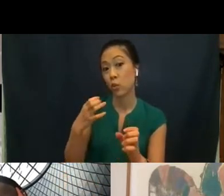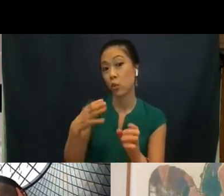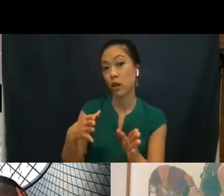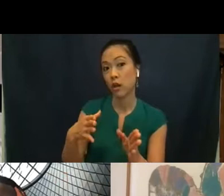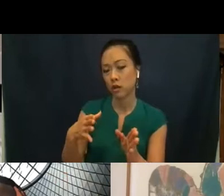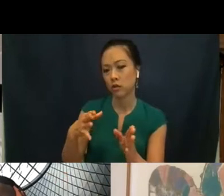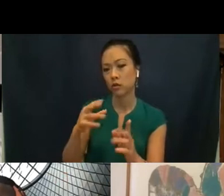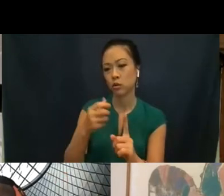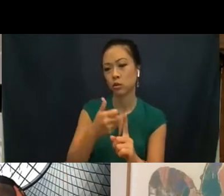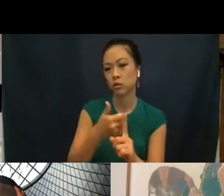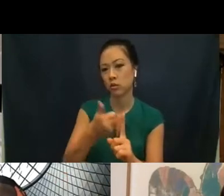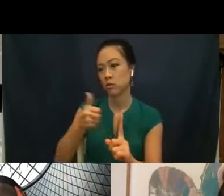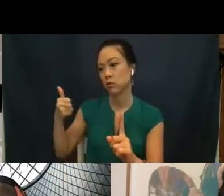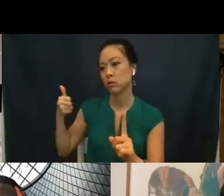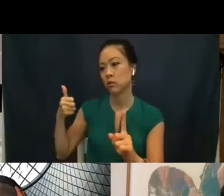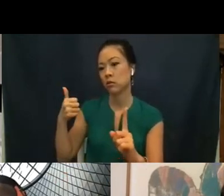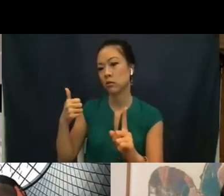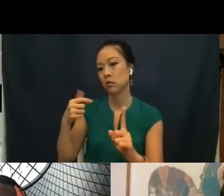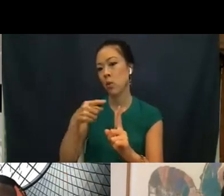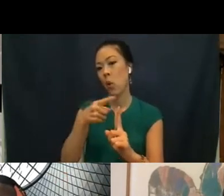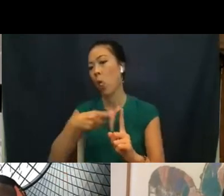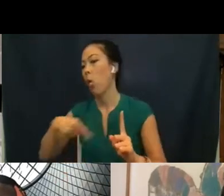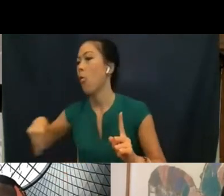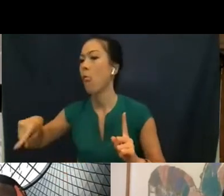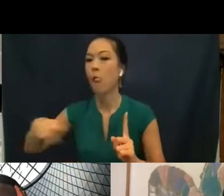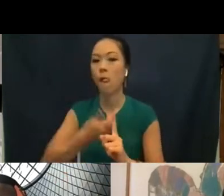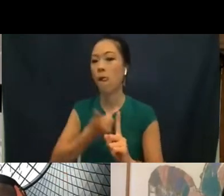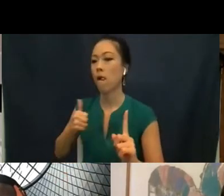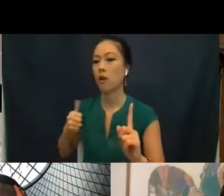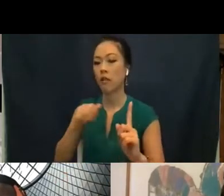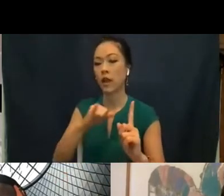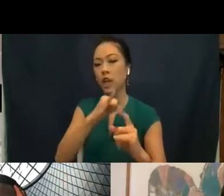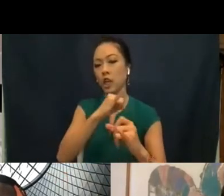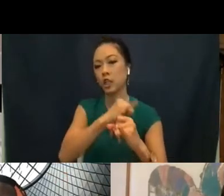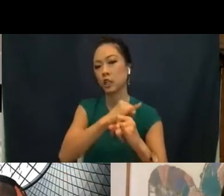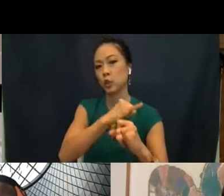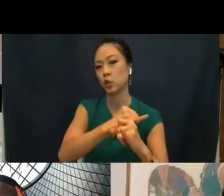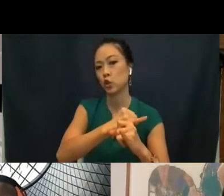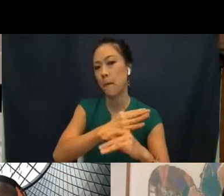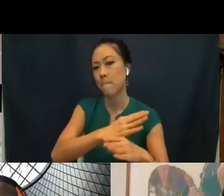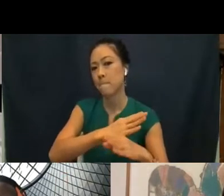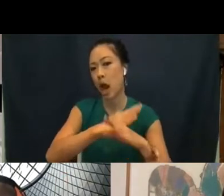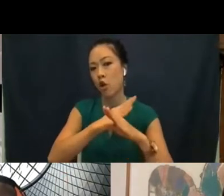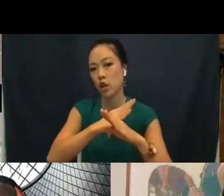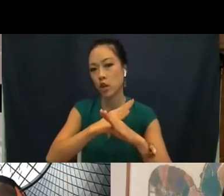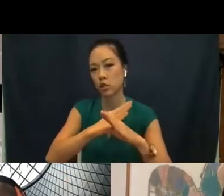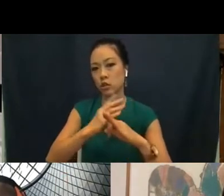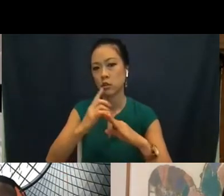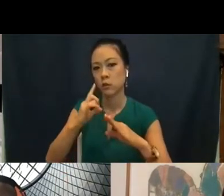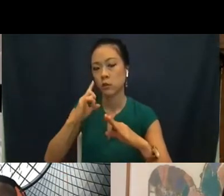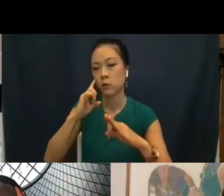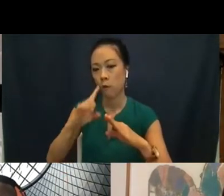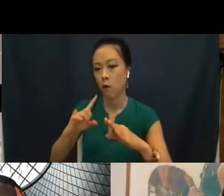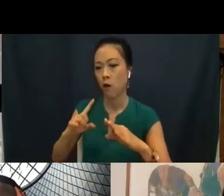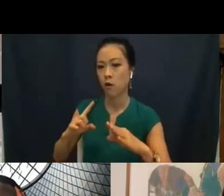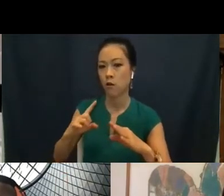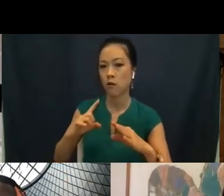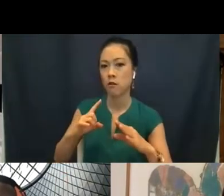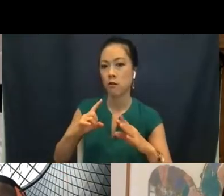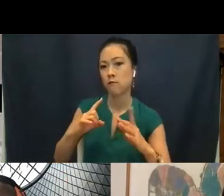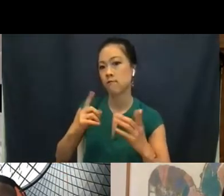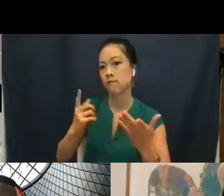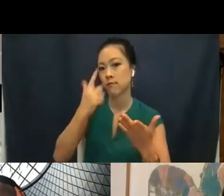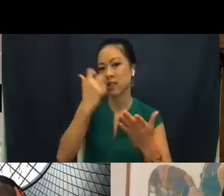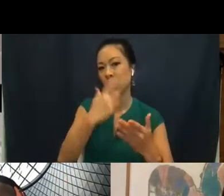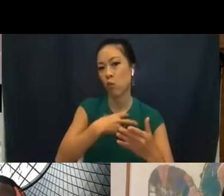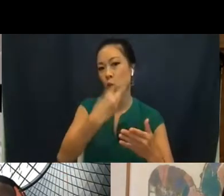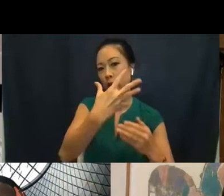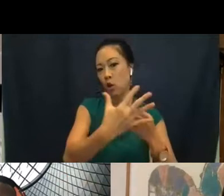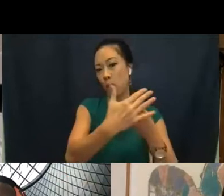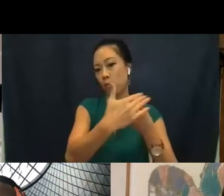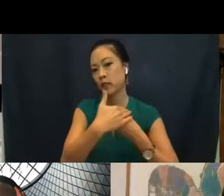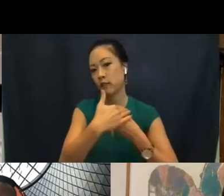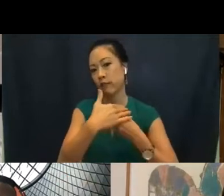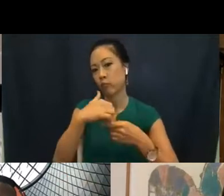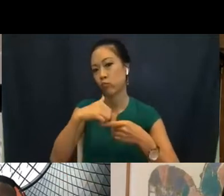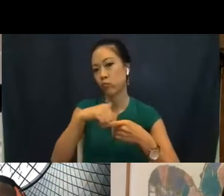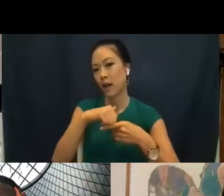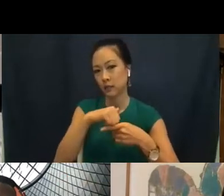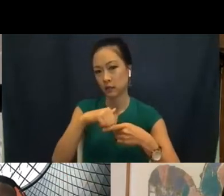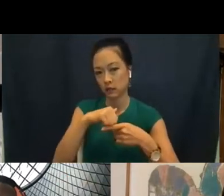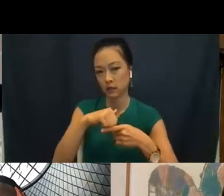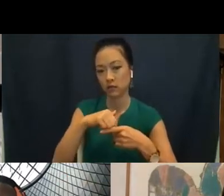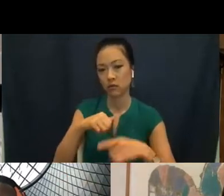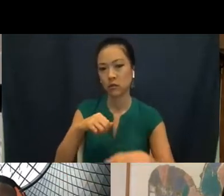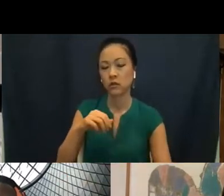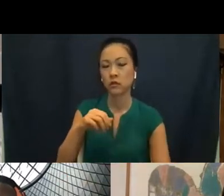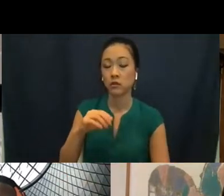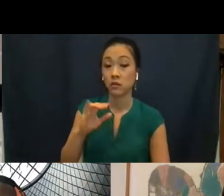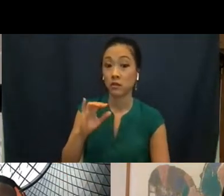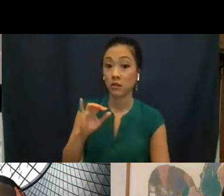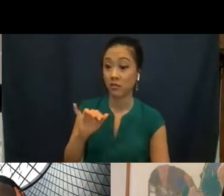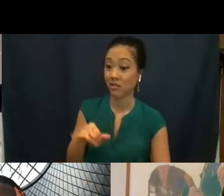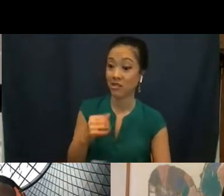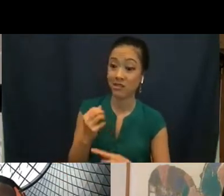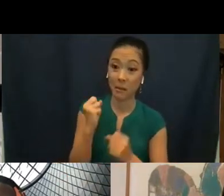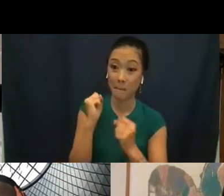due to white oppressive practices. That has been an amazing way in which people can place